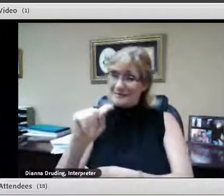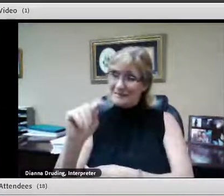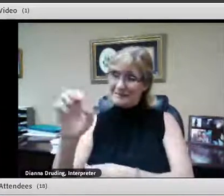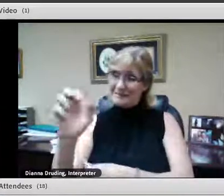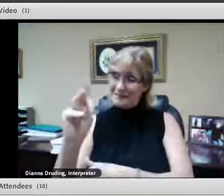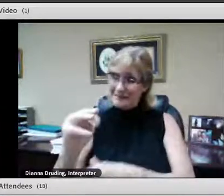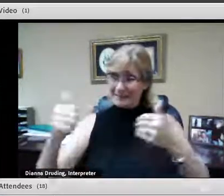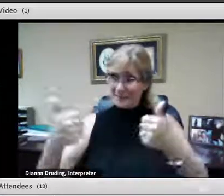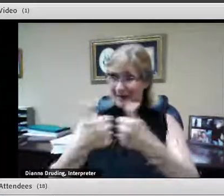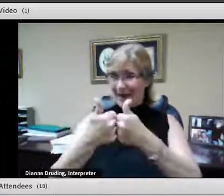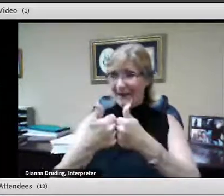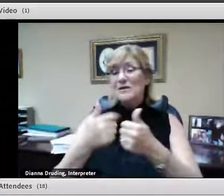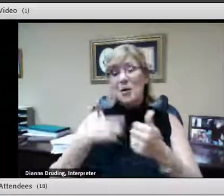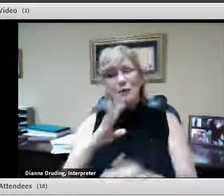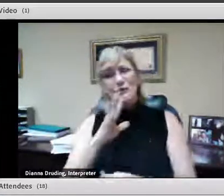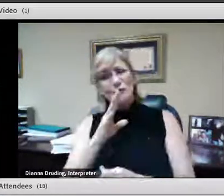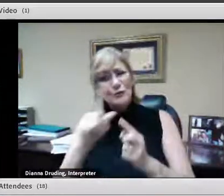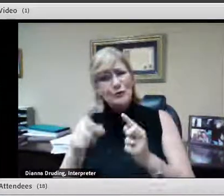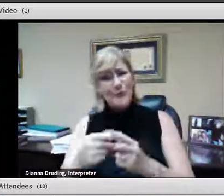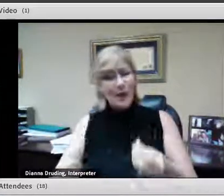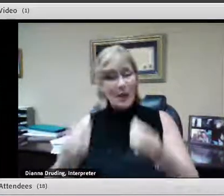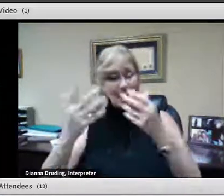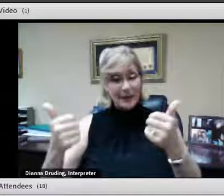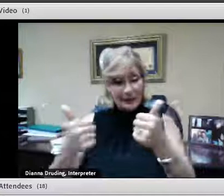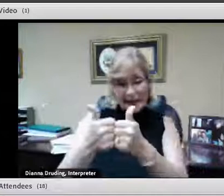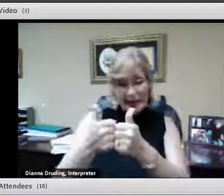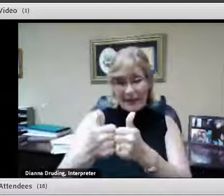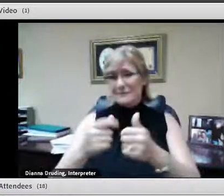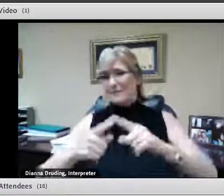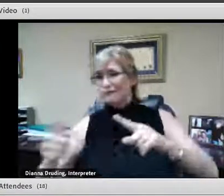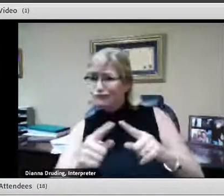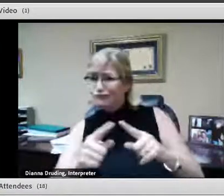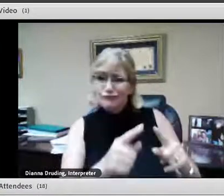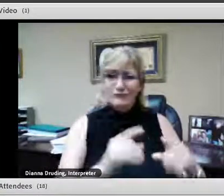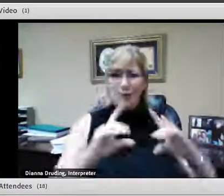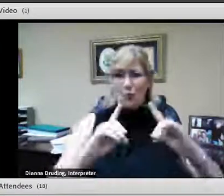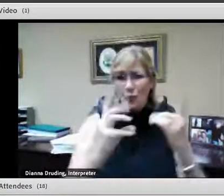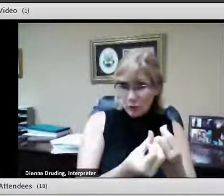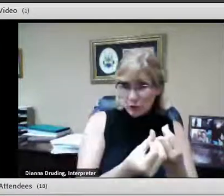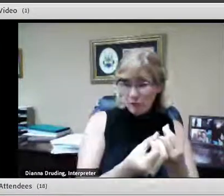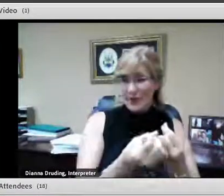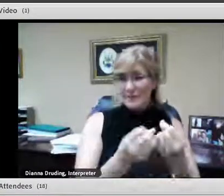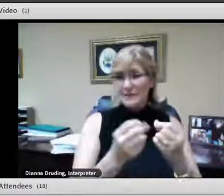We've talked about a lot of these games in different places, different trainings, different workshops. Now we've put all of them together